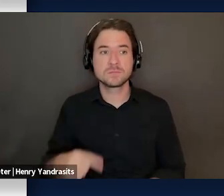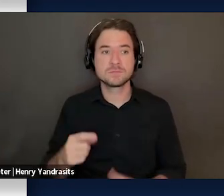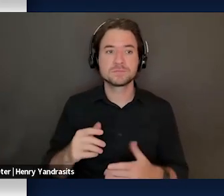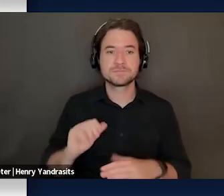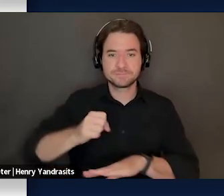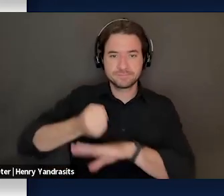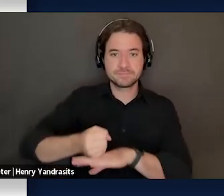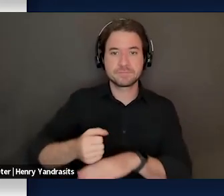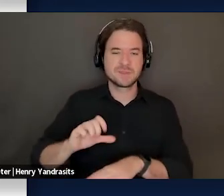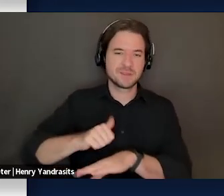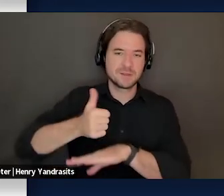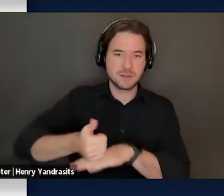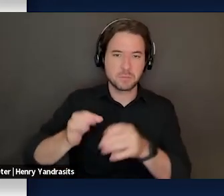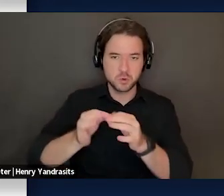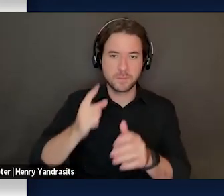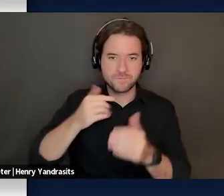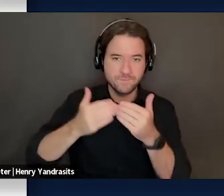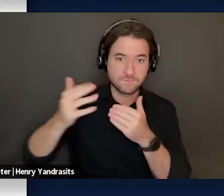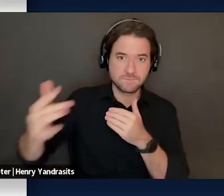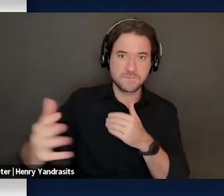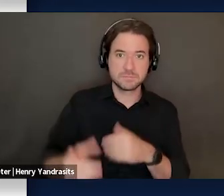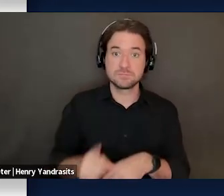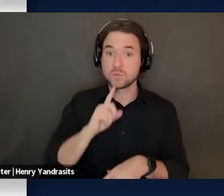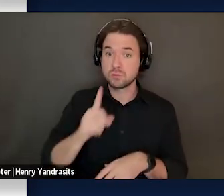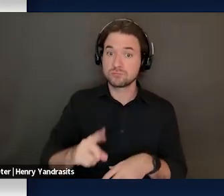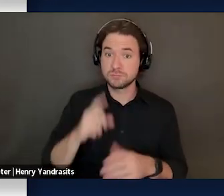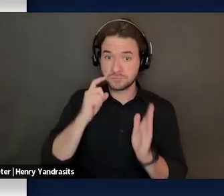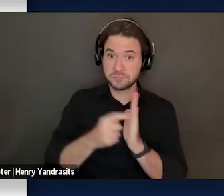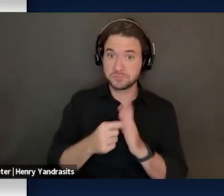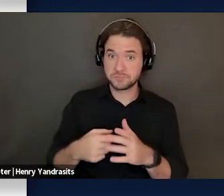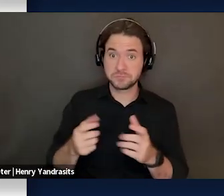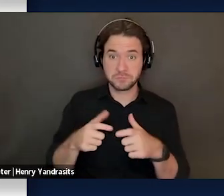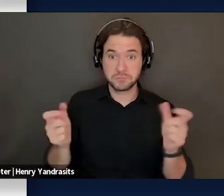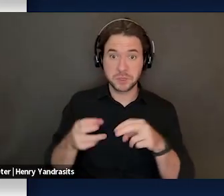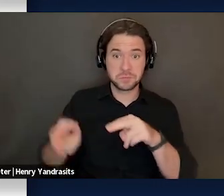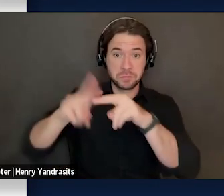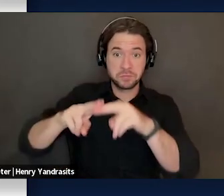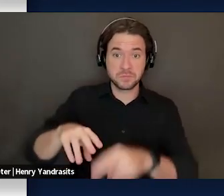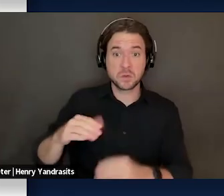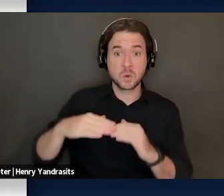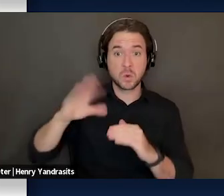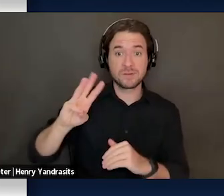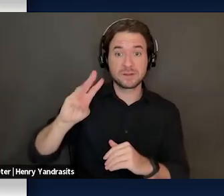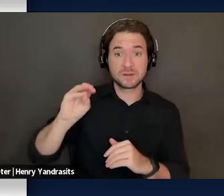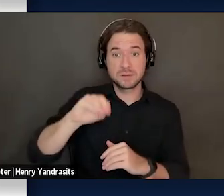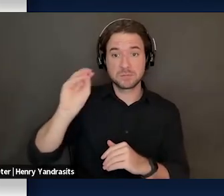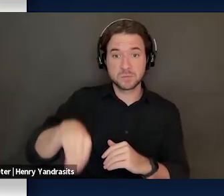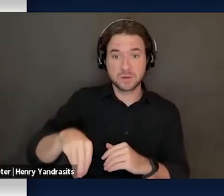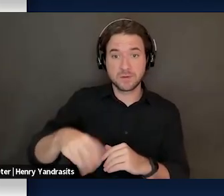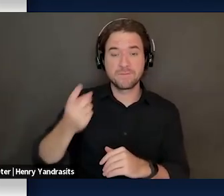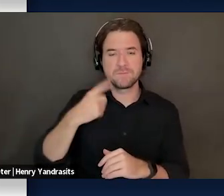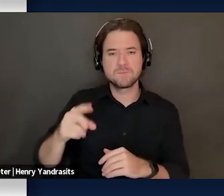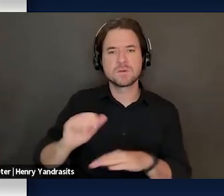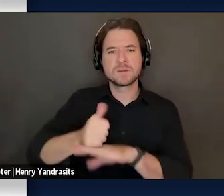interpreters in the future, there was a really sizable gain, um, over a 60% increase in terms of the interpreter arrangement confidence.